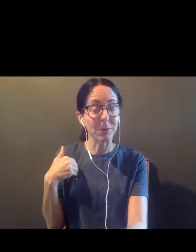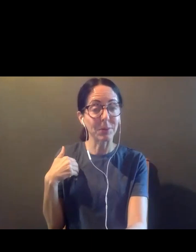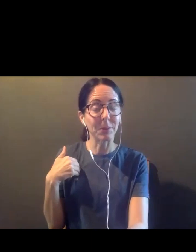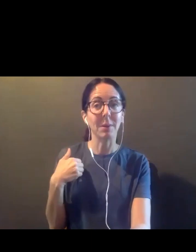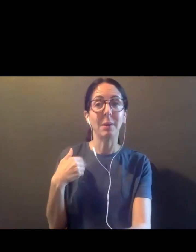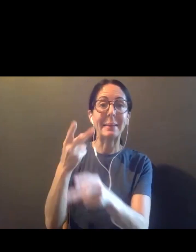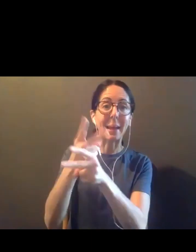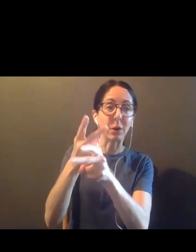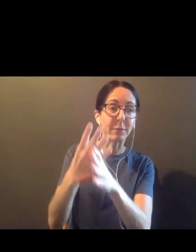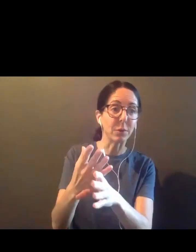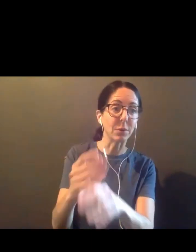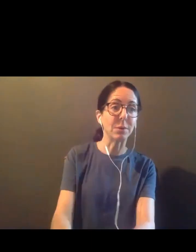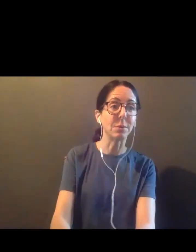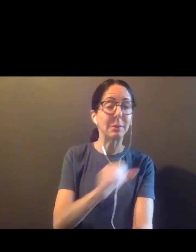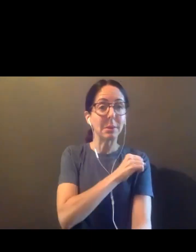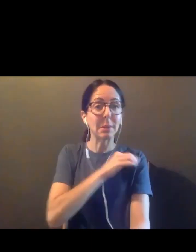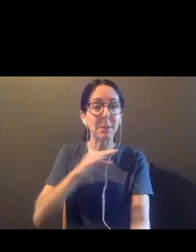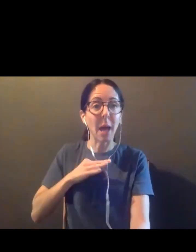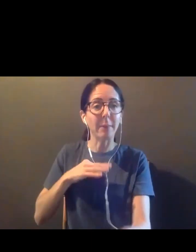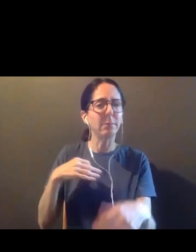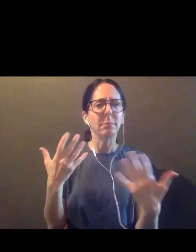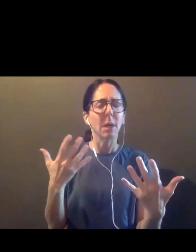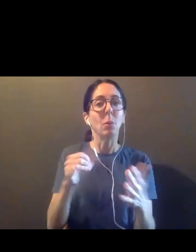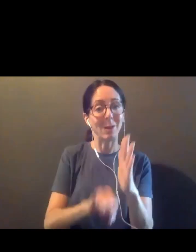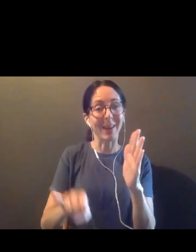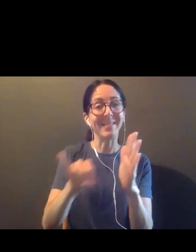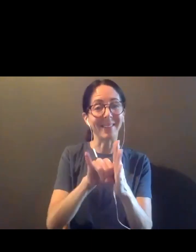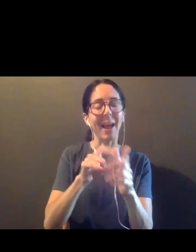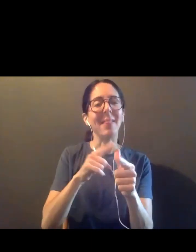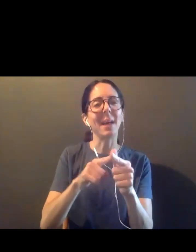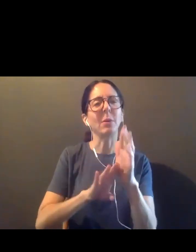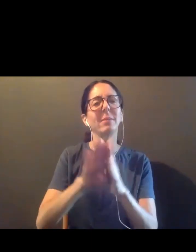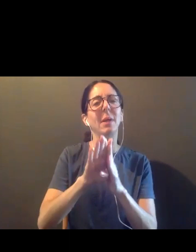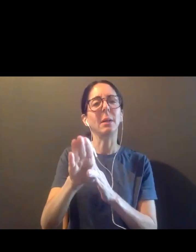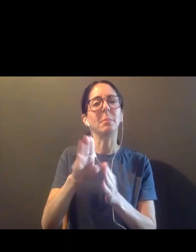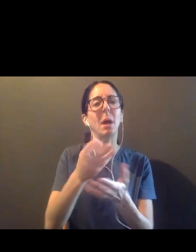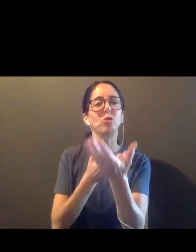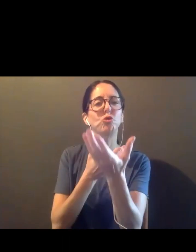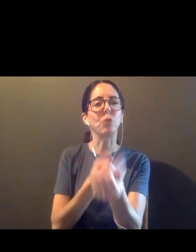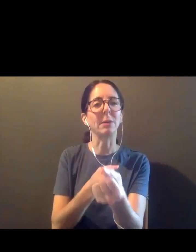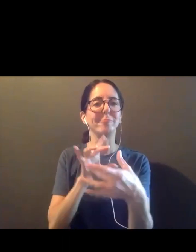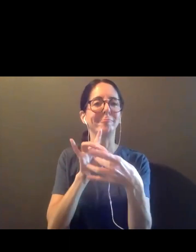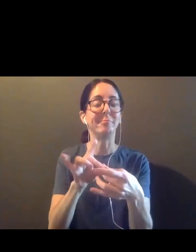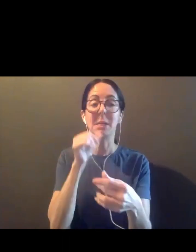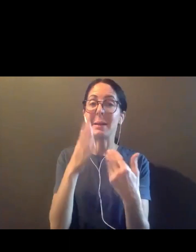And you have to build trust with that community and that is very difficult to do off of just